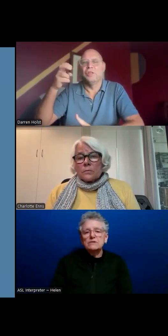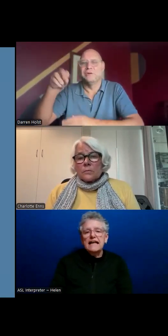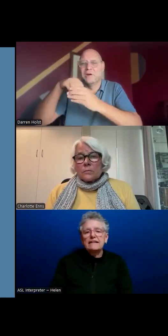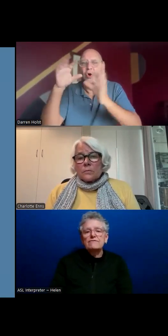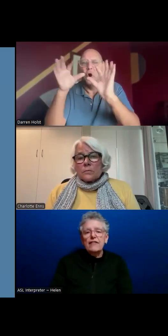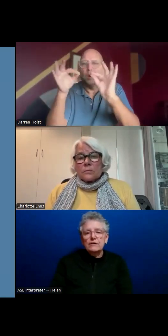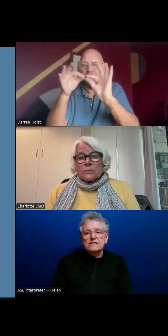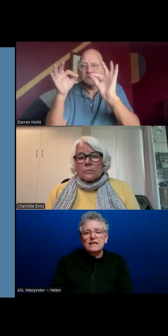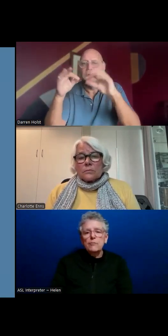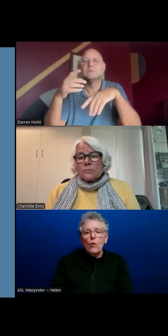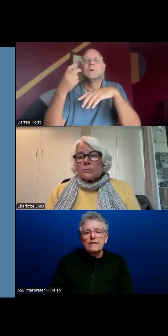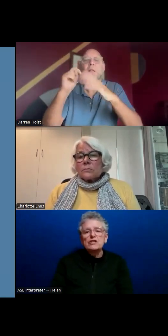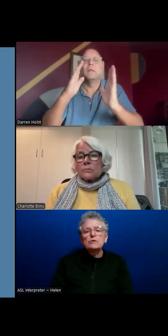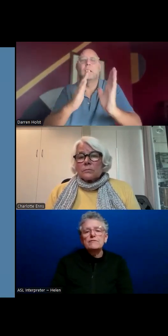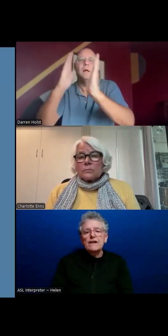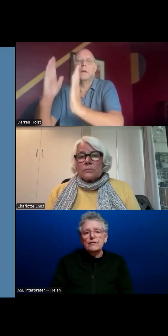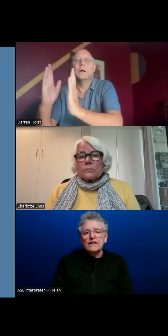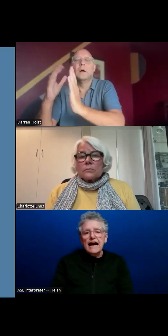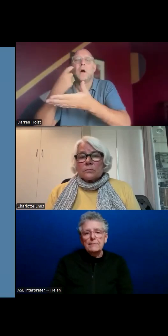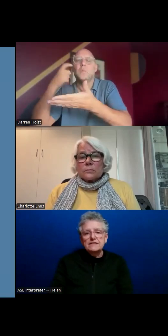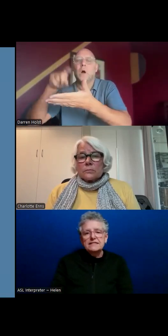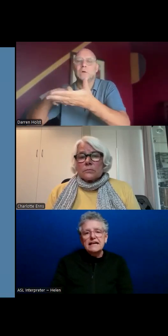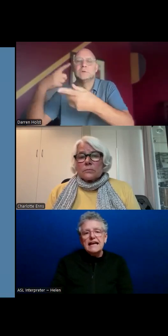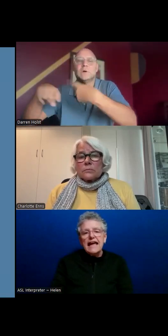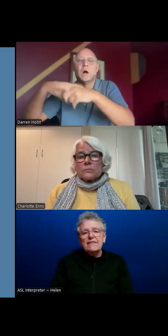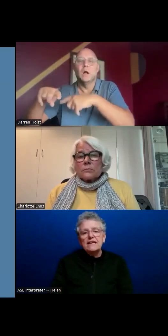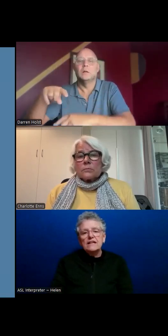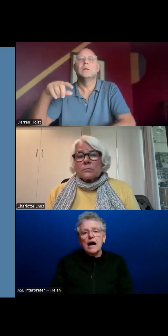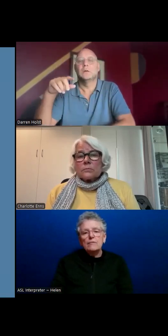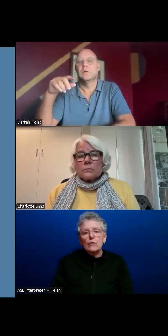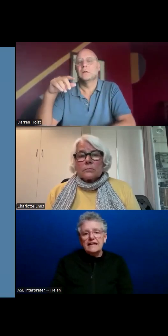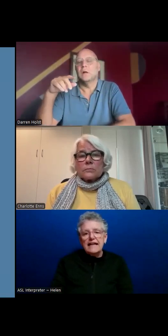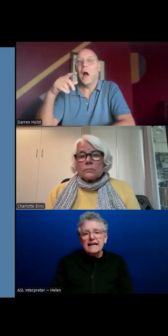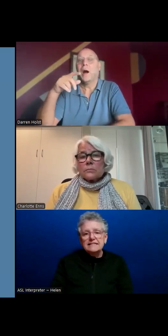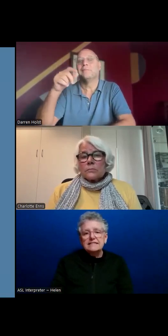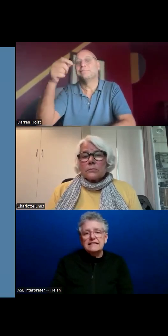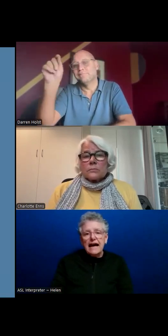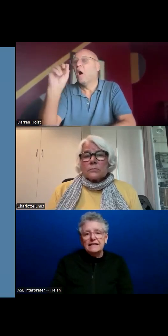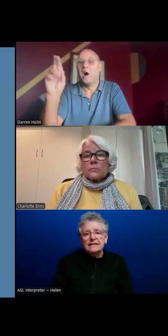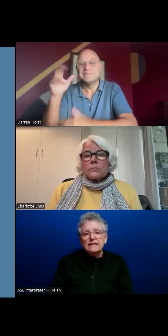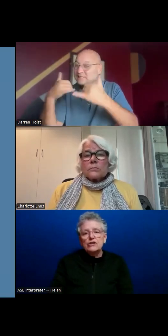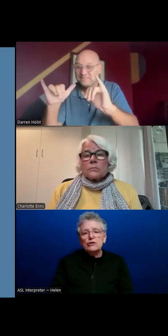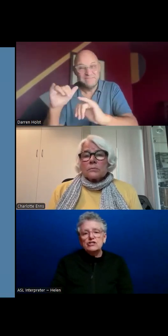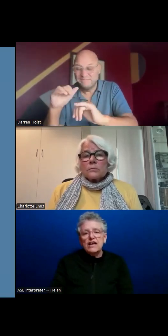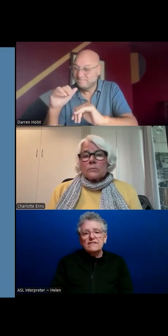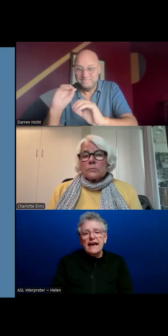if the child would sign father instead of boy, then you would put father in the comments and then recognized sign.